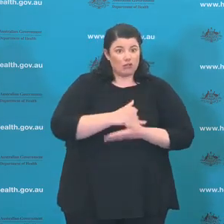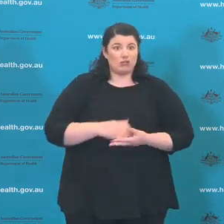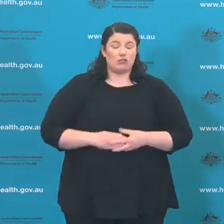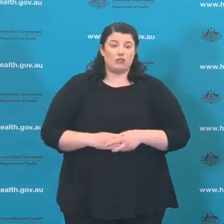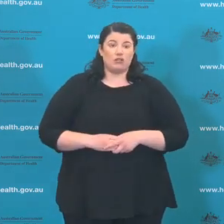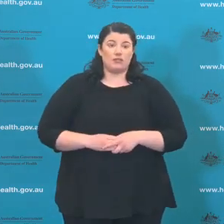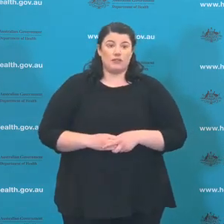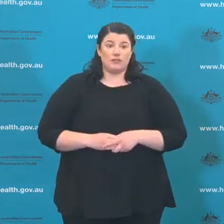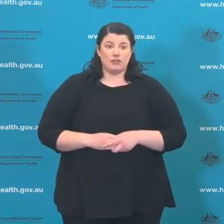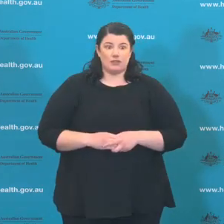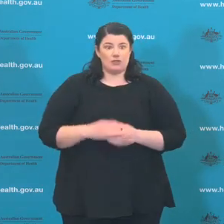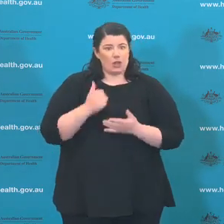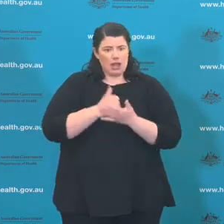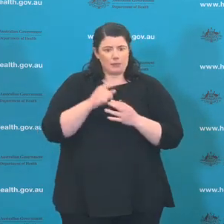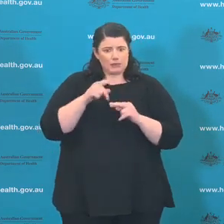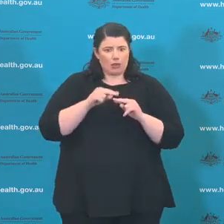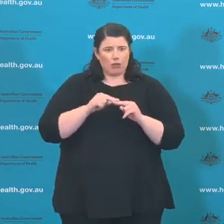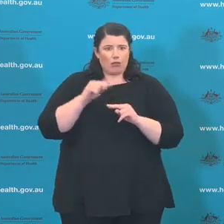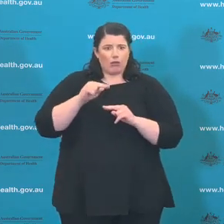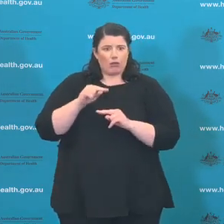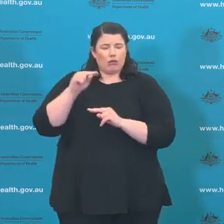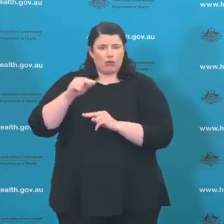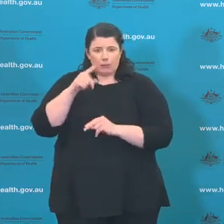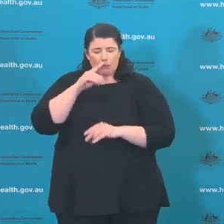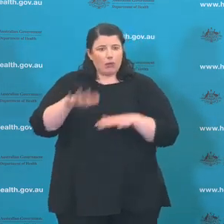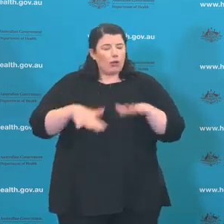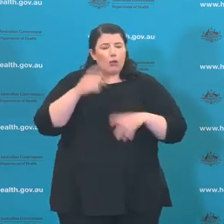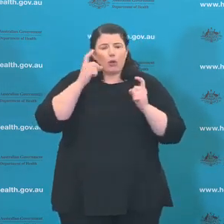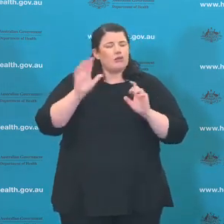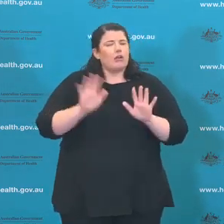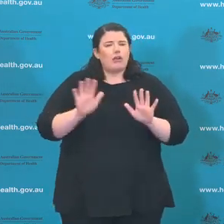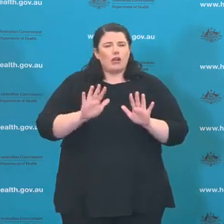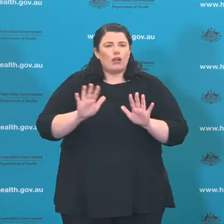more than we've seen in recent days, we are seeing people return from places